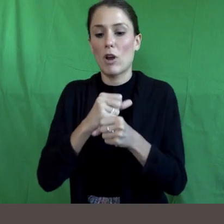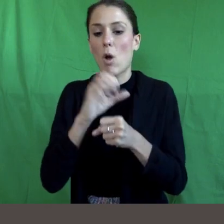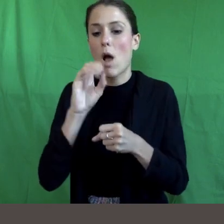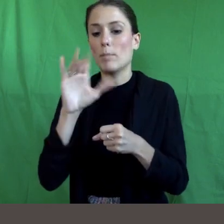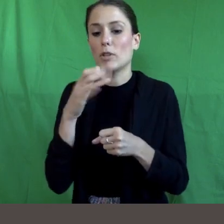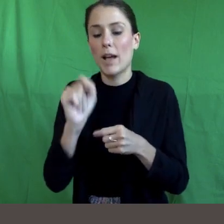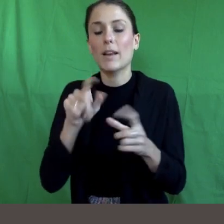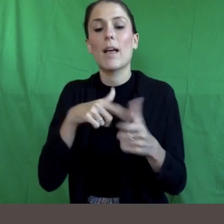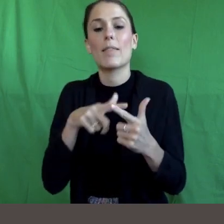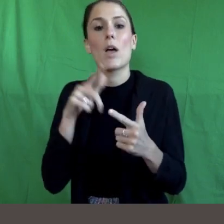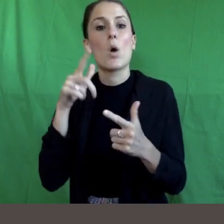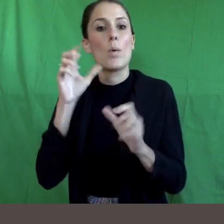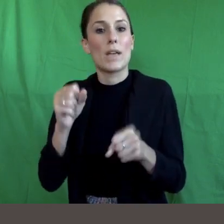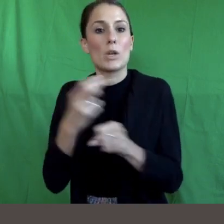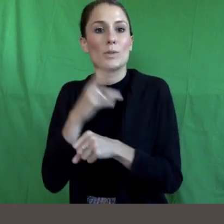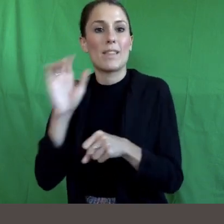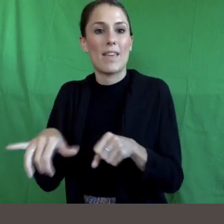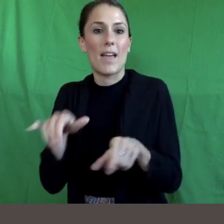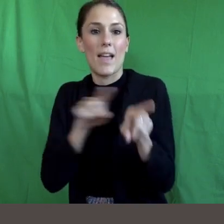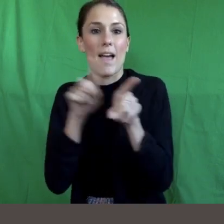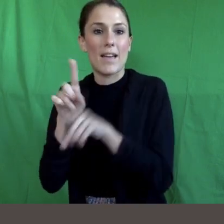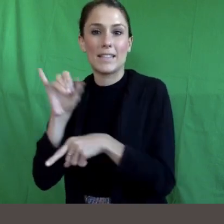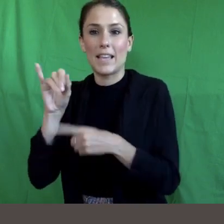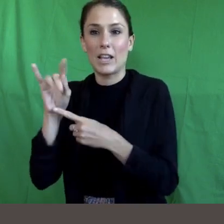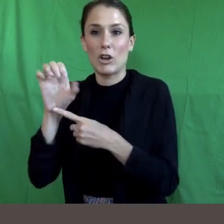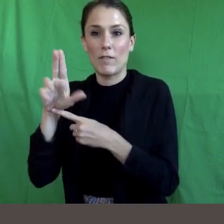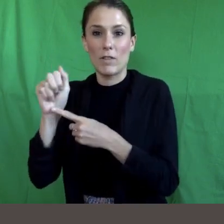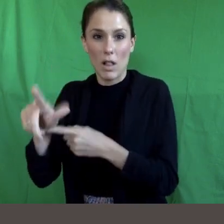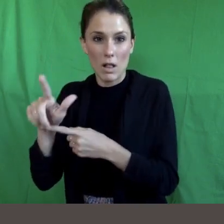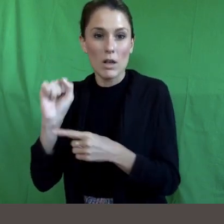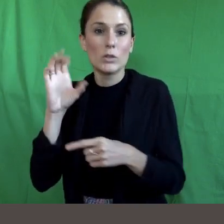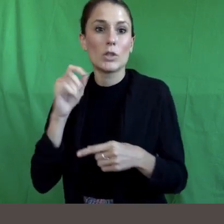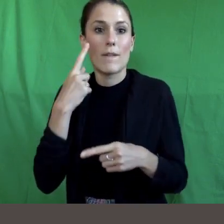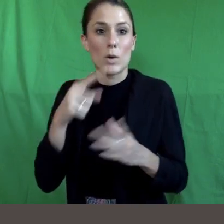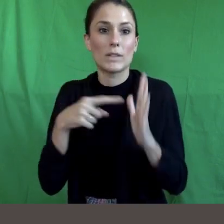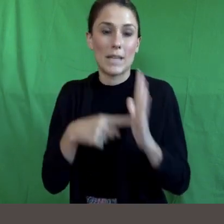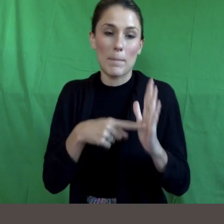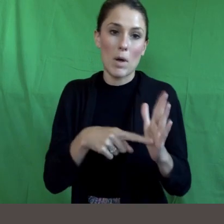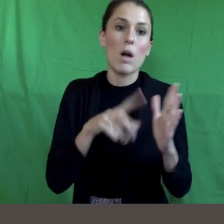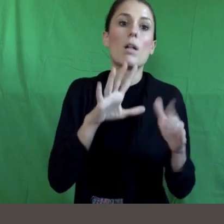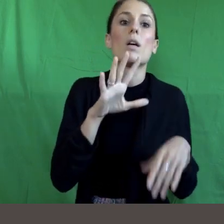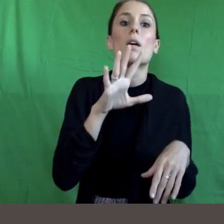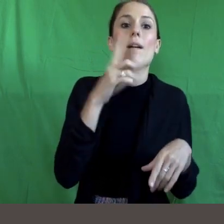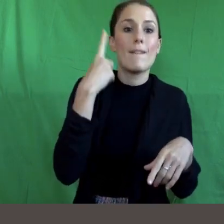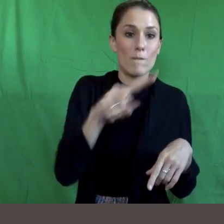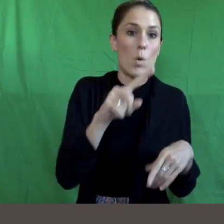can act as an iterable. We can use it in this for loop. We can say for C or character in digits and letters.